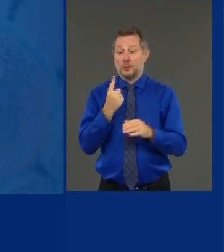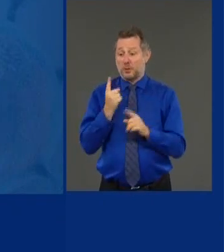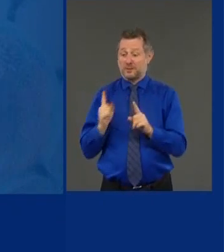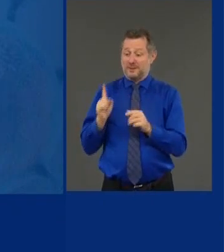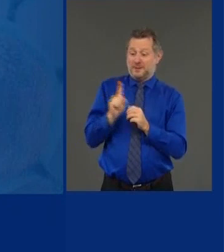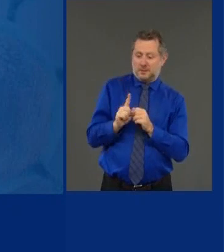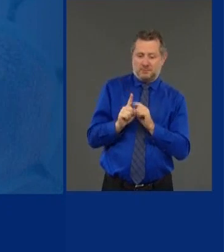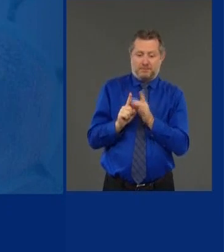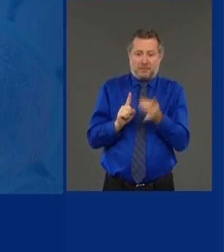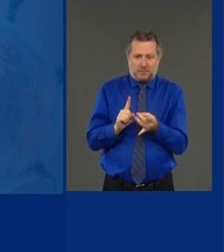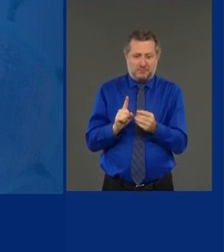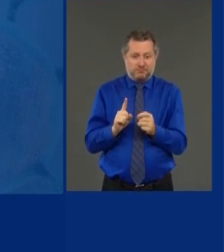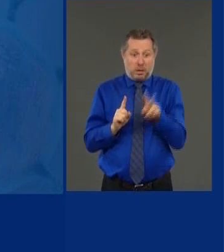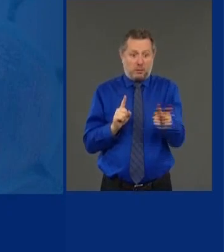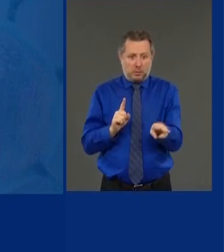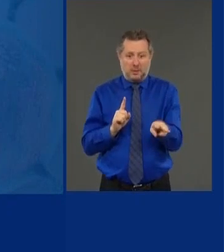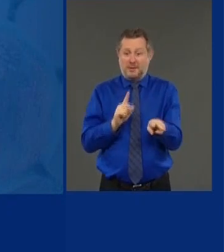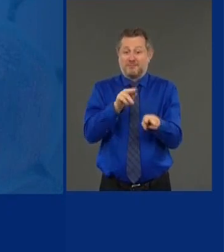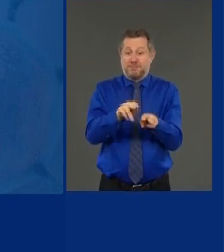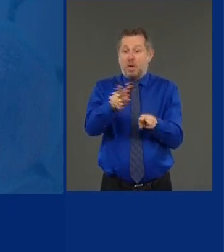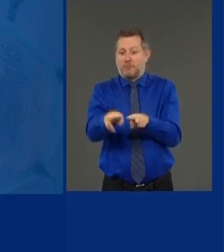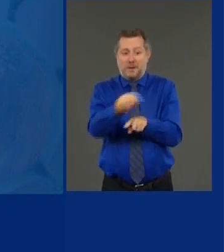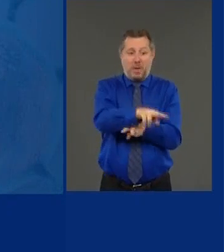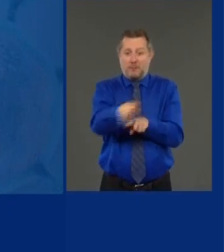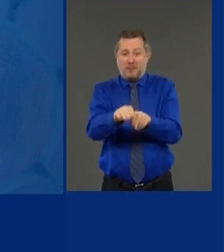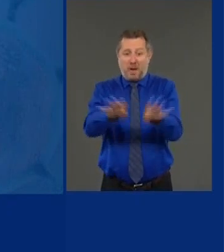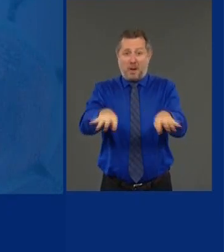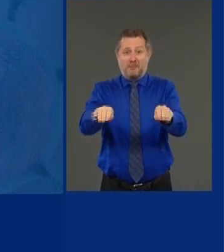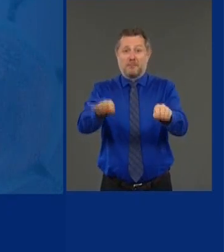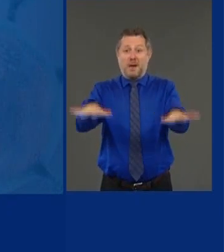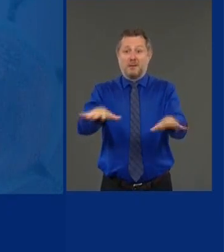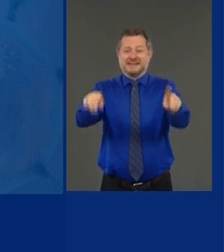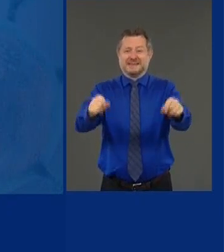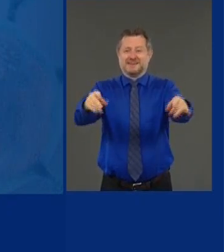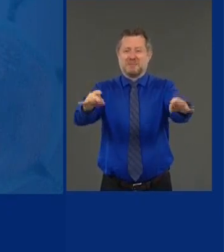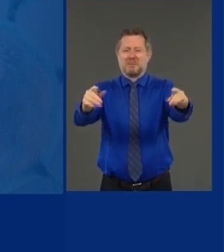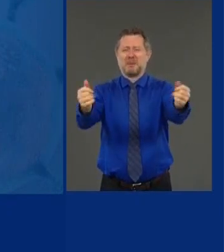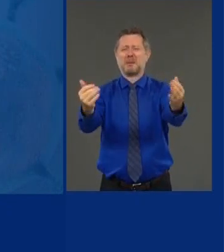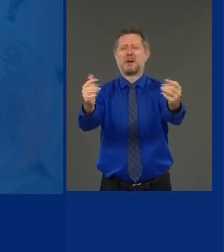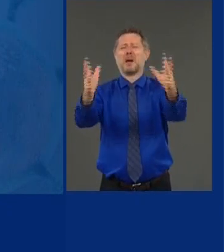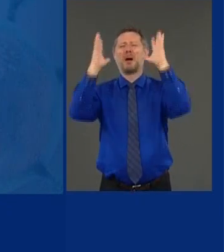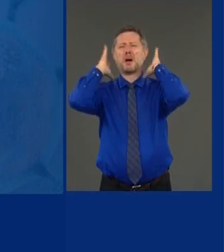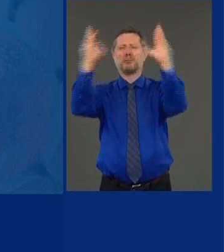IT'S EXPONENTIAL INCREASE, WHICH IS WHAT A VIRUS DOES. ONE PERSON INFECTS TWO PEOPLE.